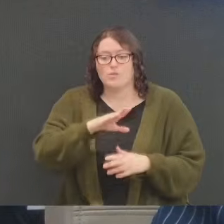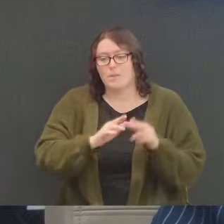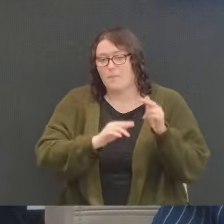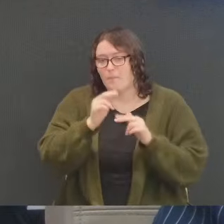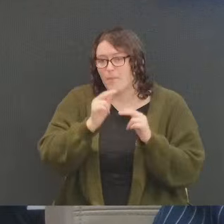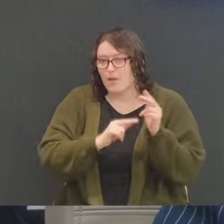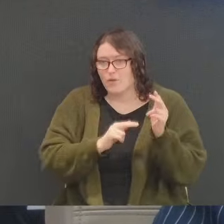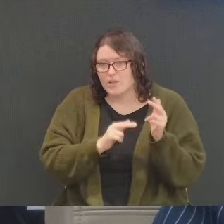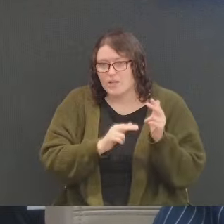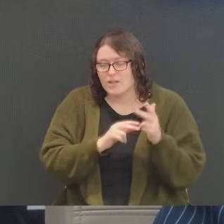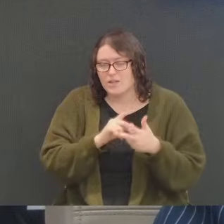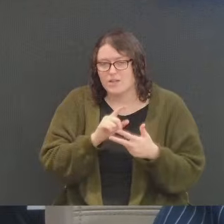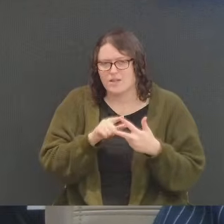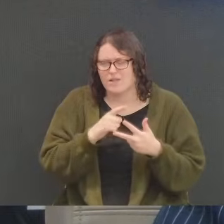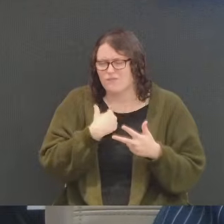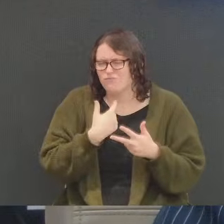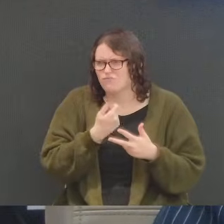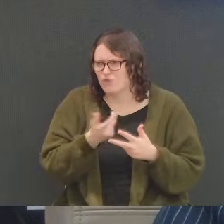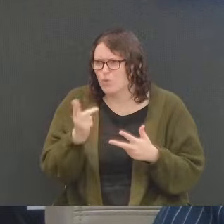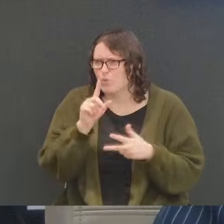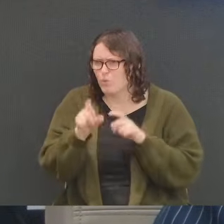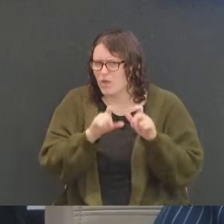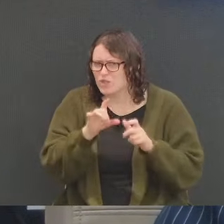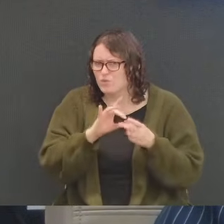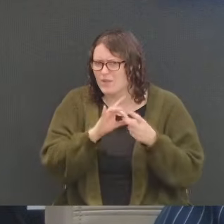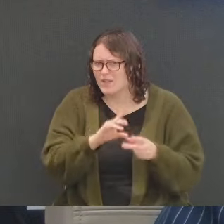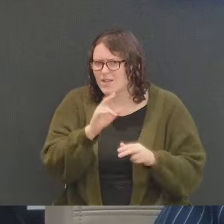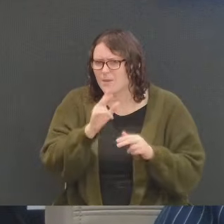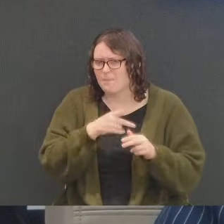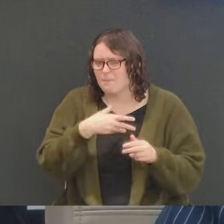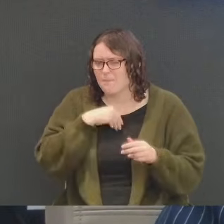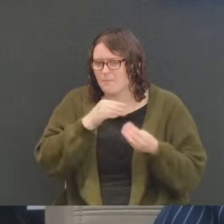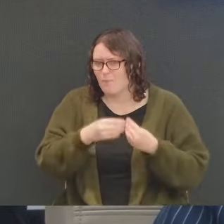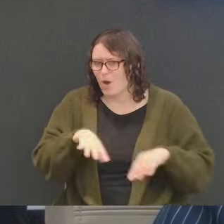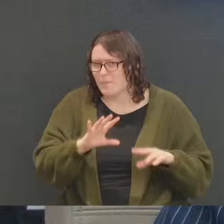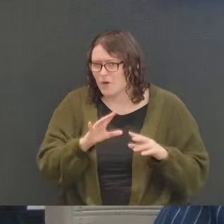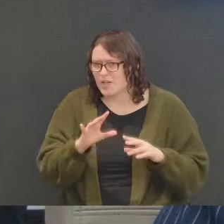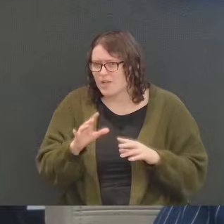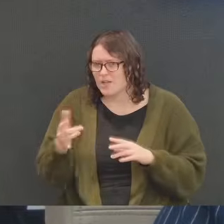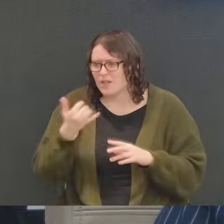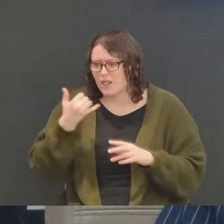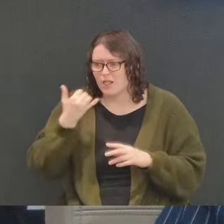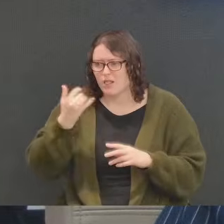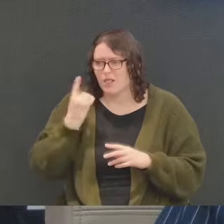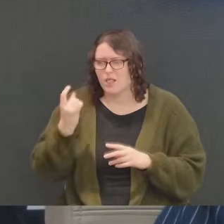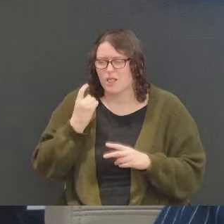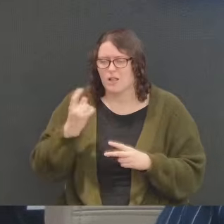I've got some property questions that's been to me. I need to know who appoints the Board. We